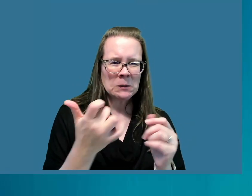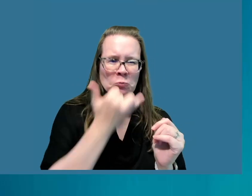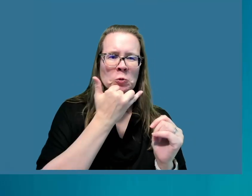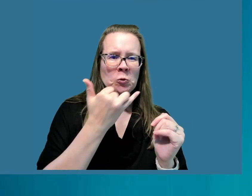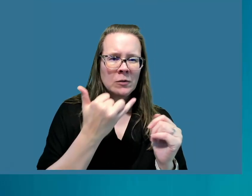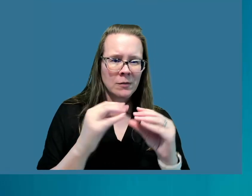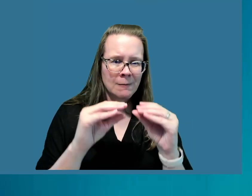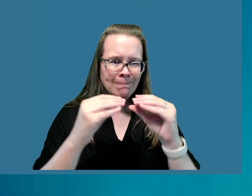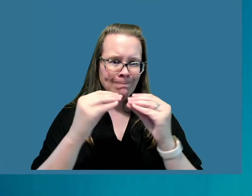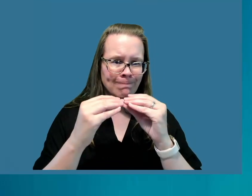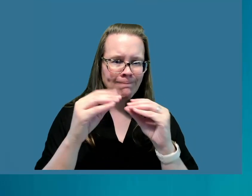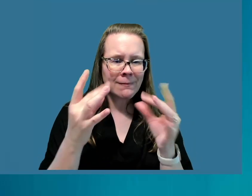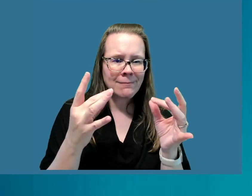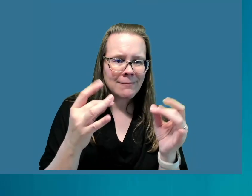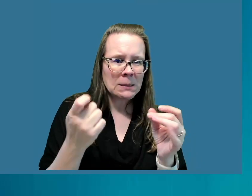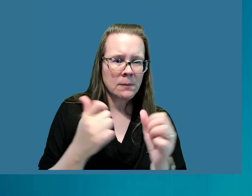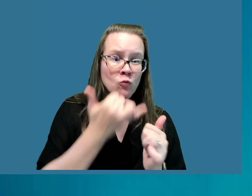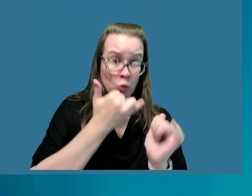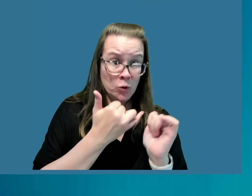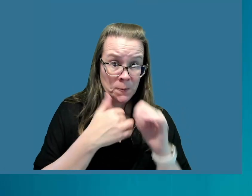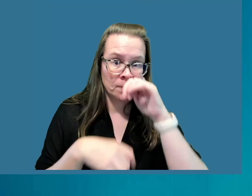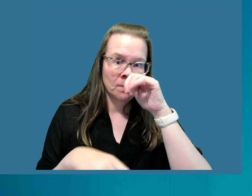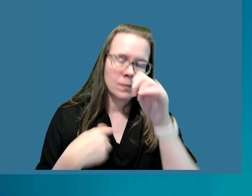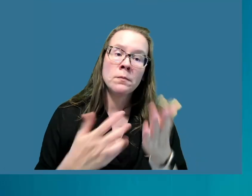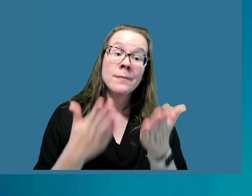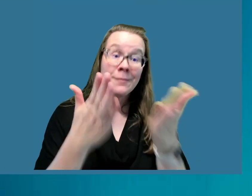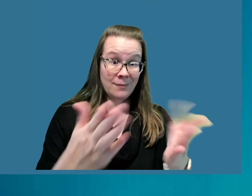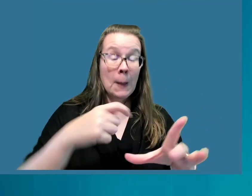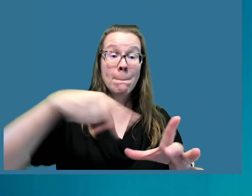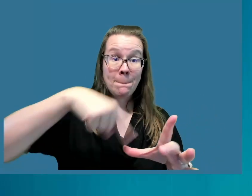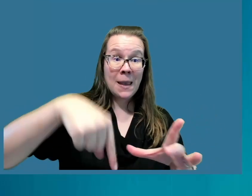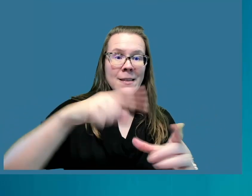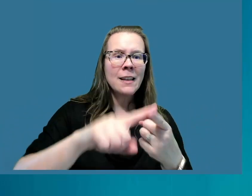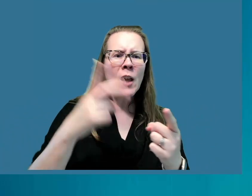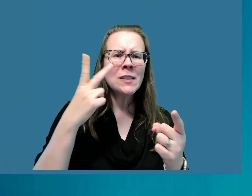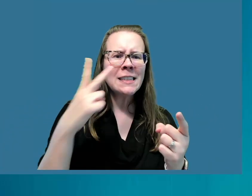keep mixing--keep mixing until all the flour is absorbed. But often that results in overworked